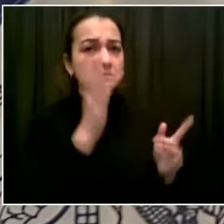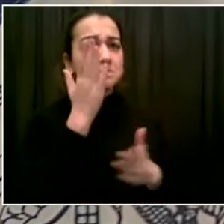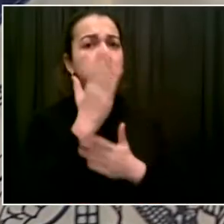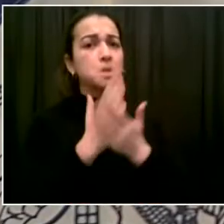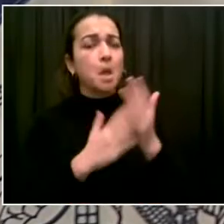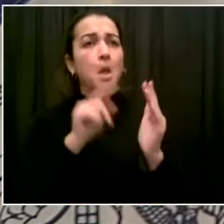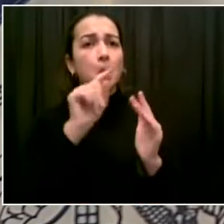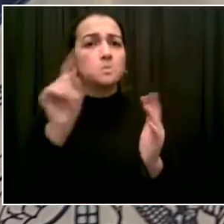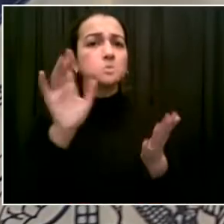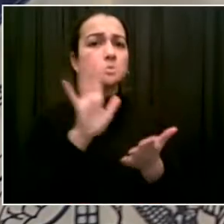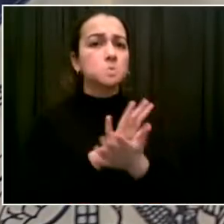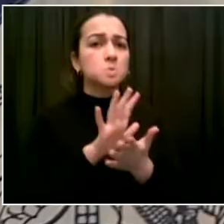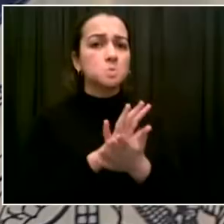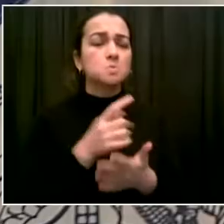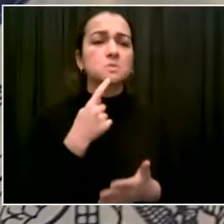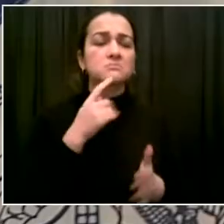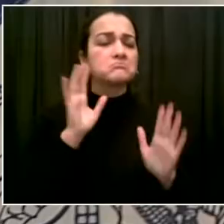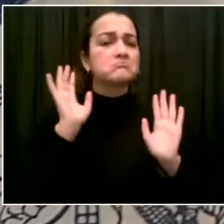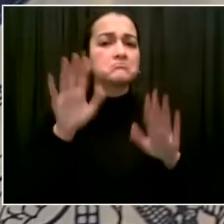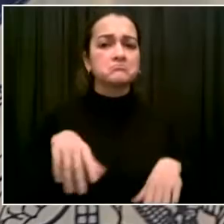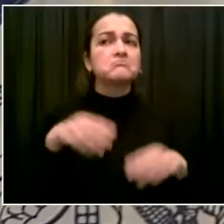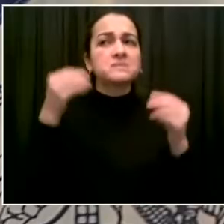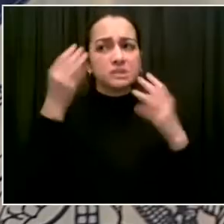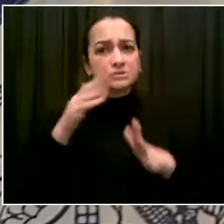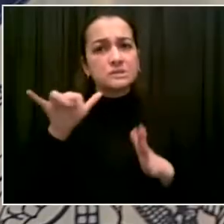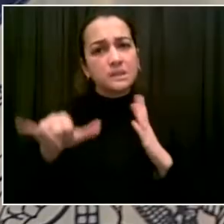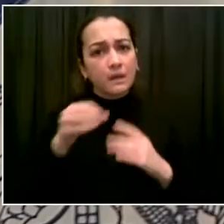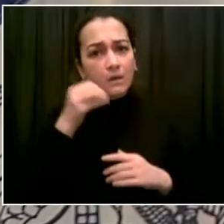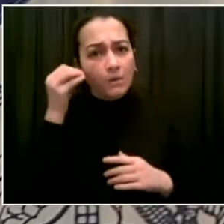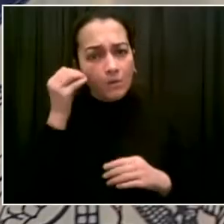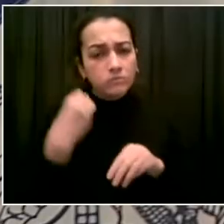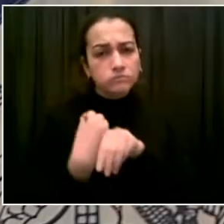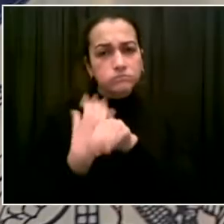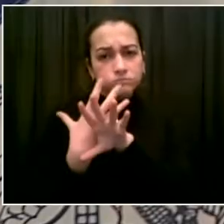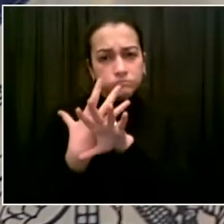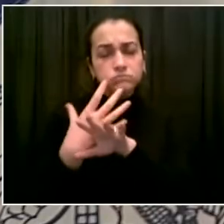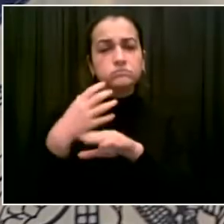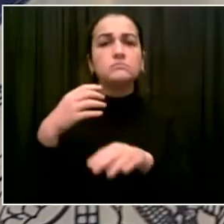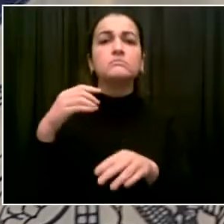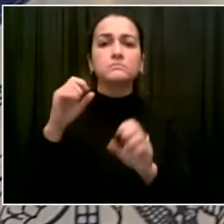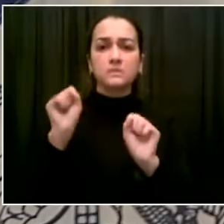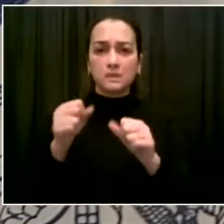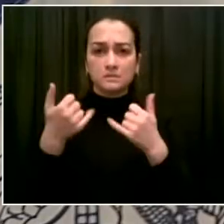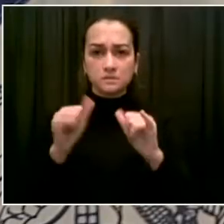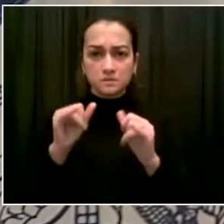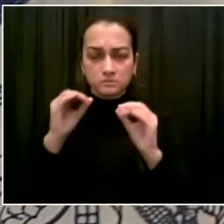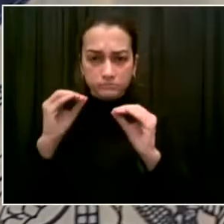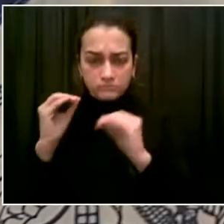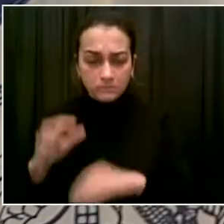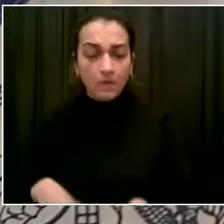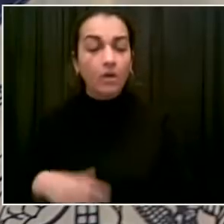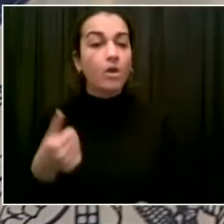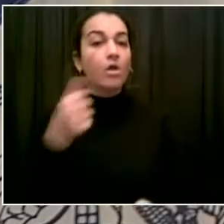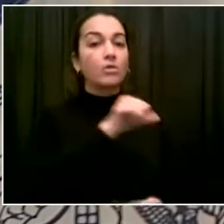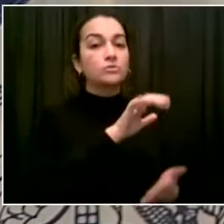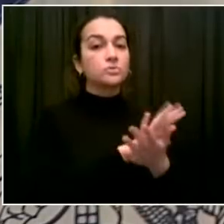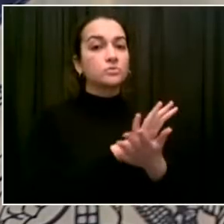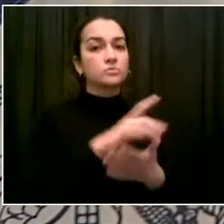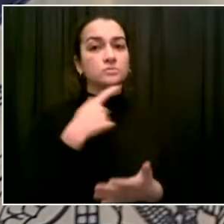FOR STUDENTS STAYING HOME OUT OF HEALTH CONCERNS AND OTHERS ARE NOT. IT'S NOT GREAT